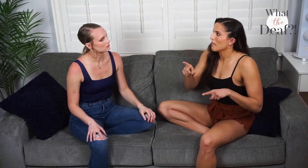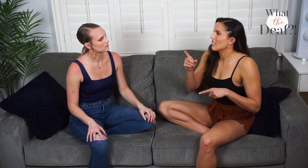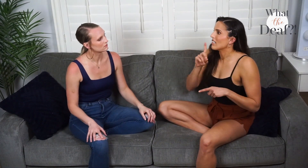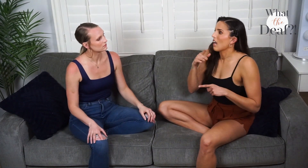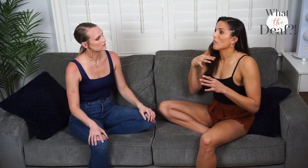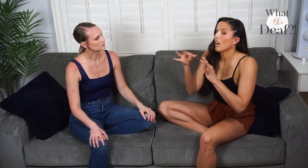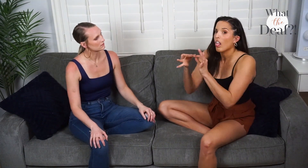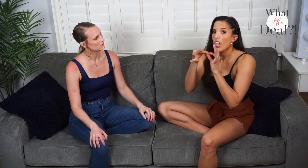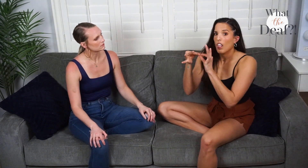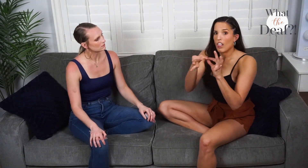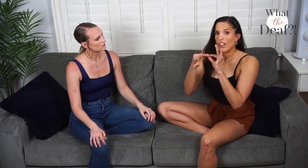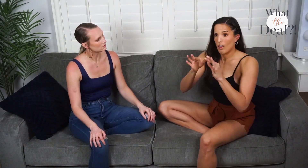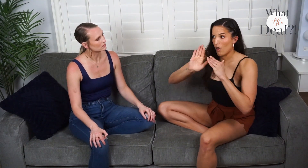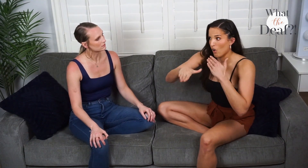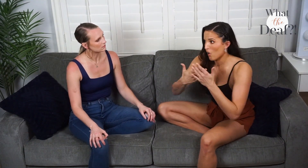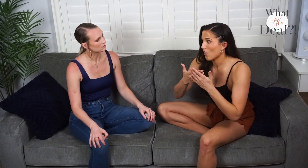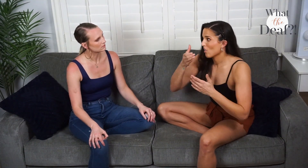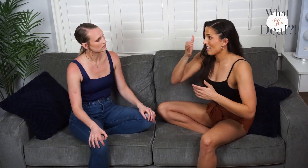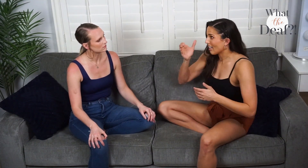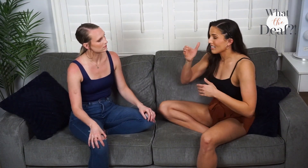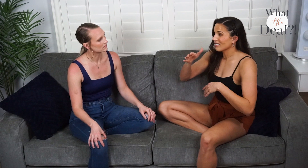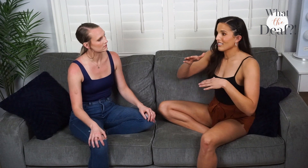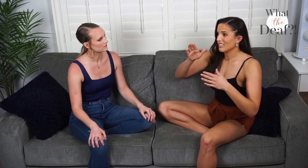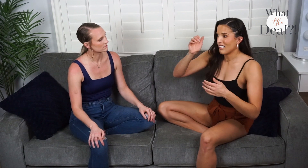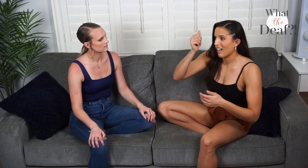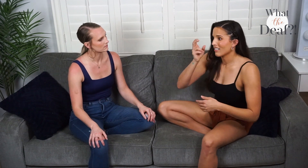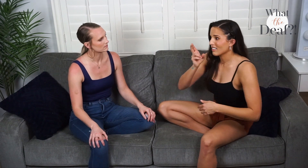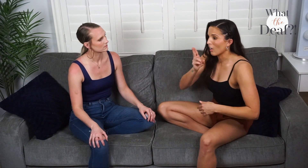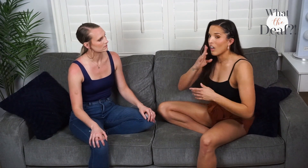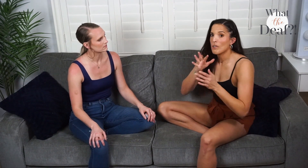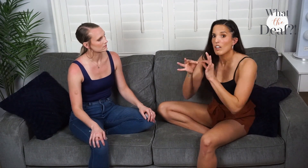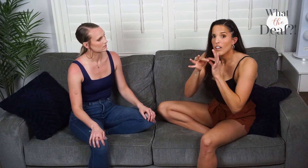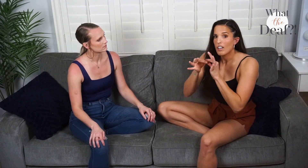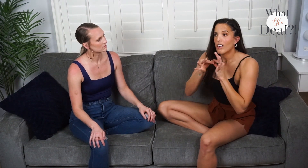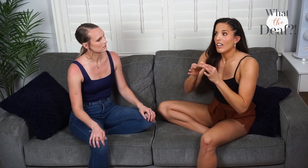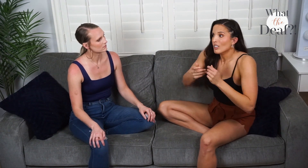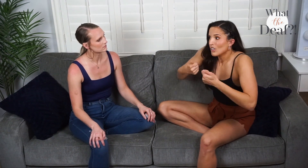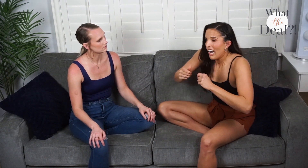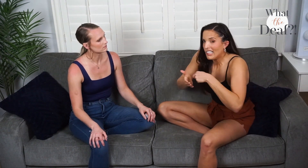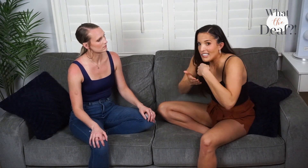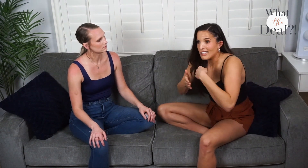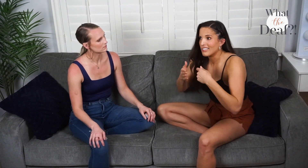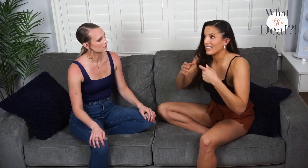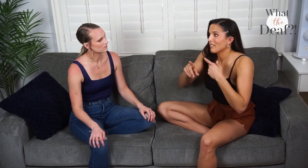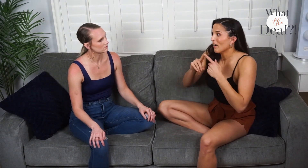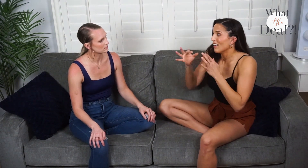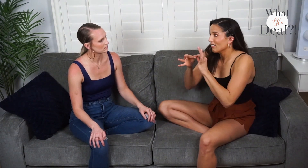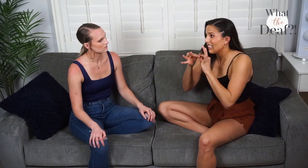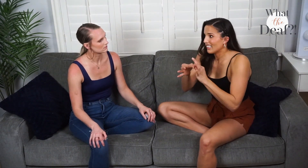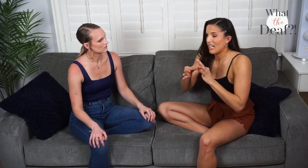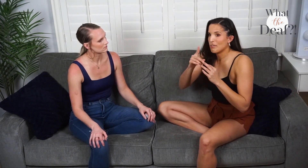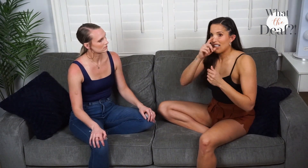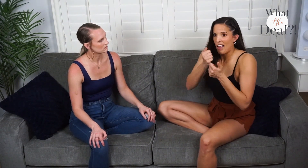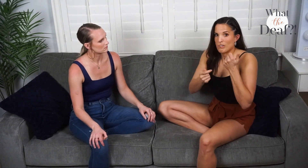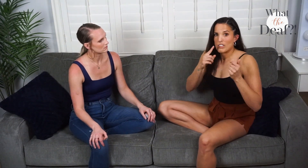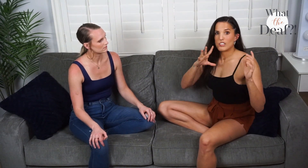what happens is I start interpreting all the cousins conversations and aunts and uncles and I'm trying to eat my food, but then I have to interpret